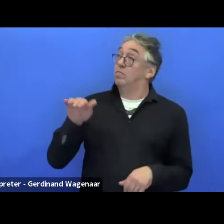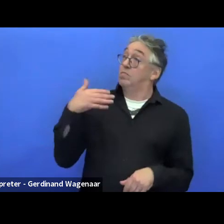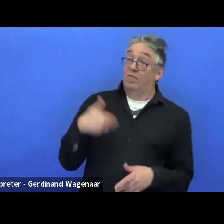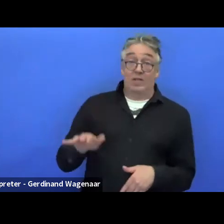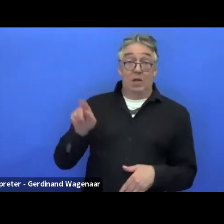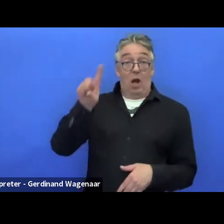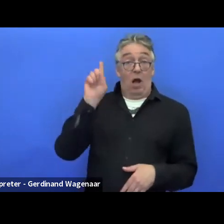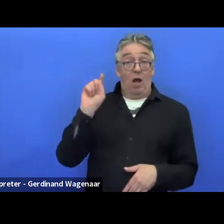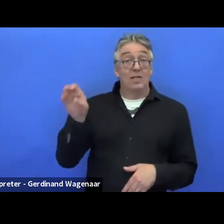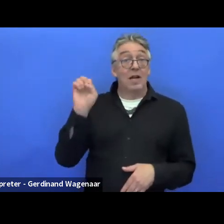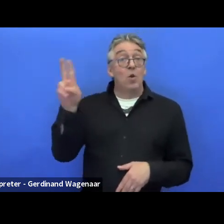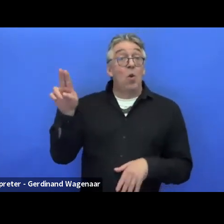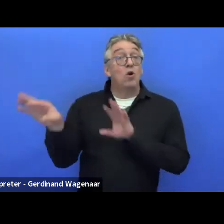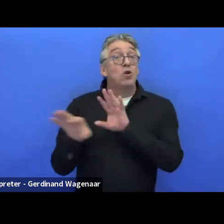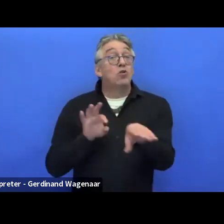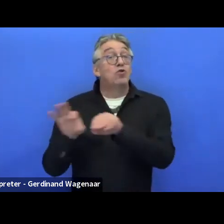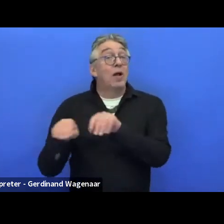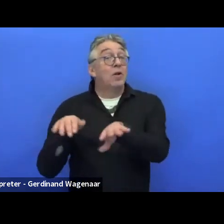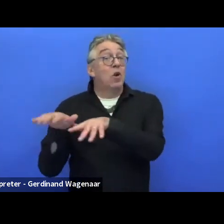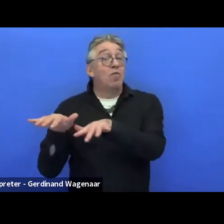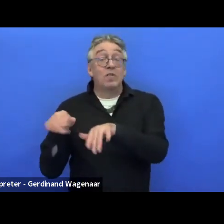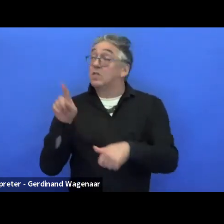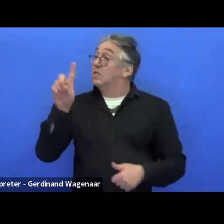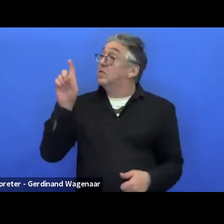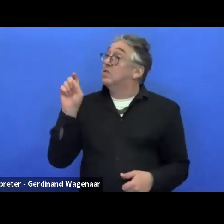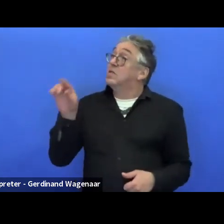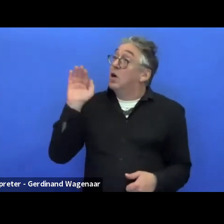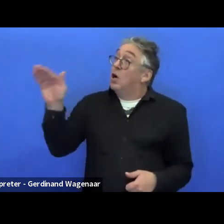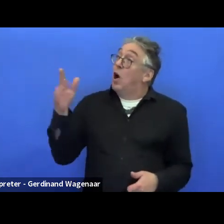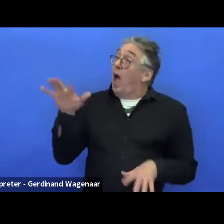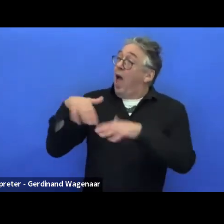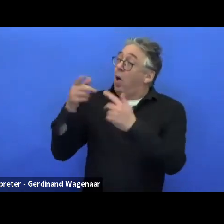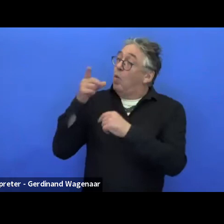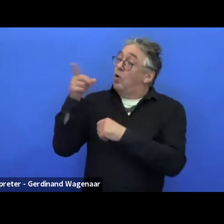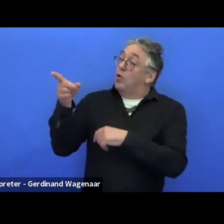The Ombudsman inquired into this through a series of question